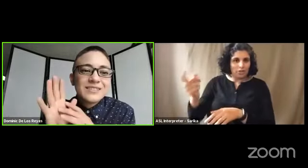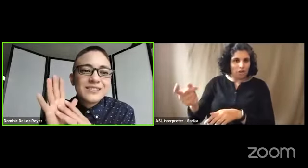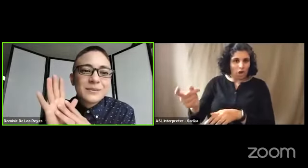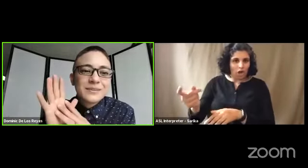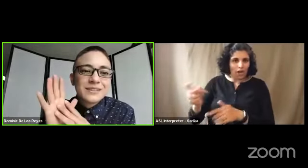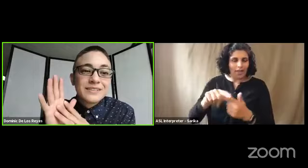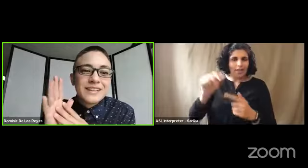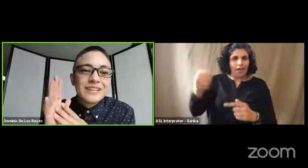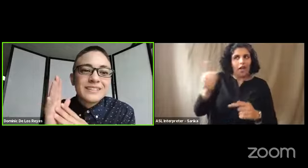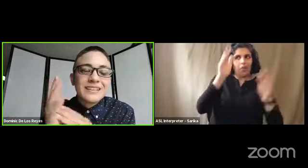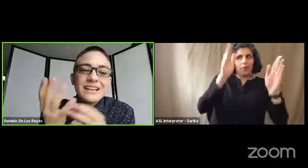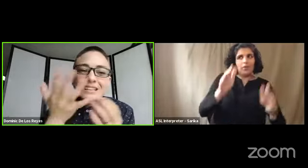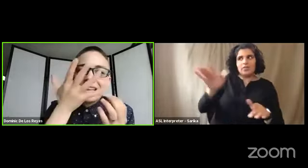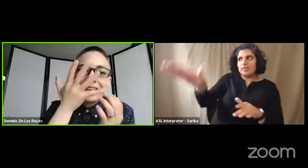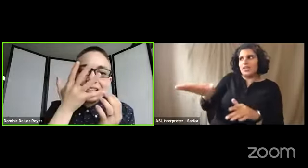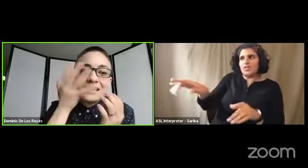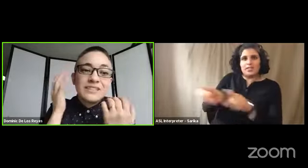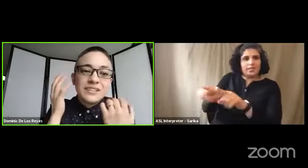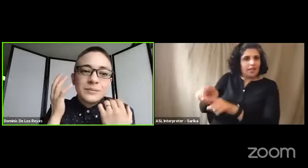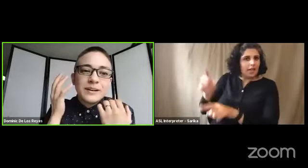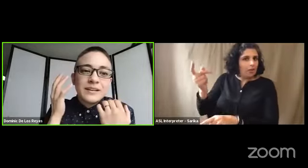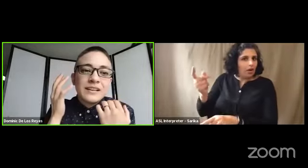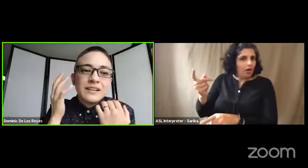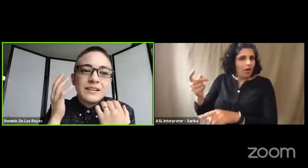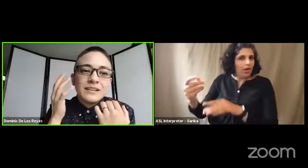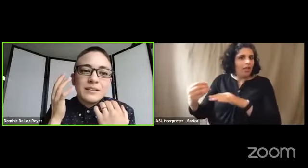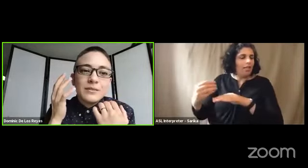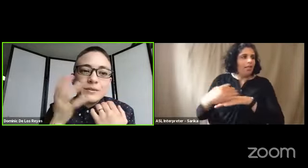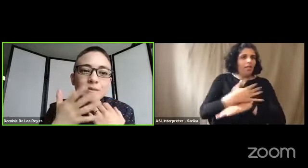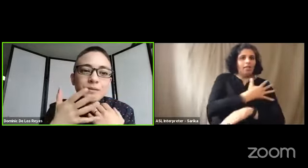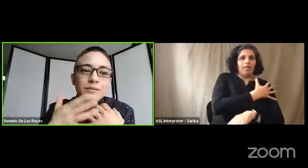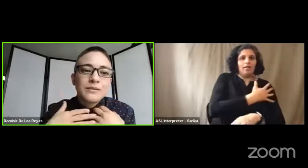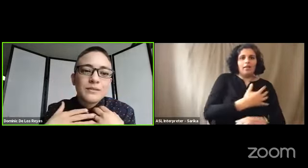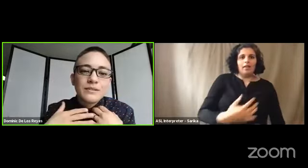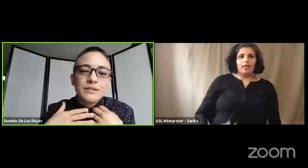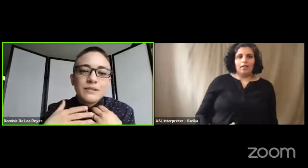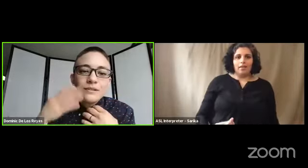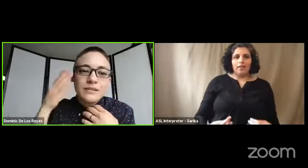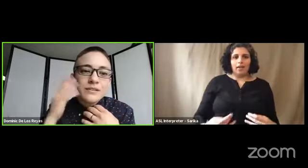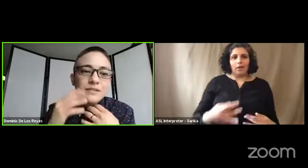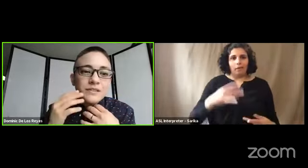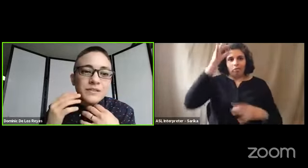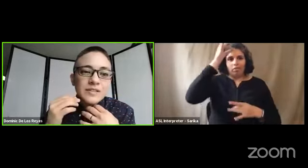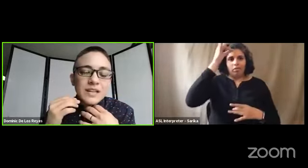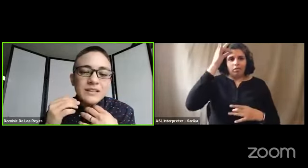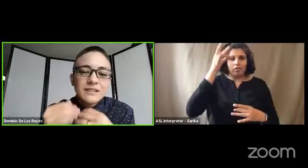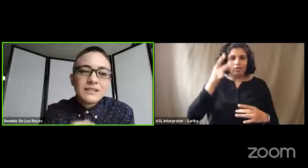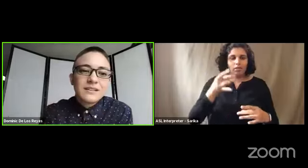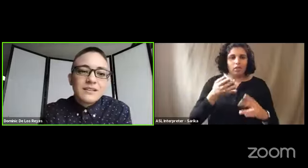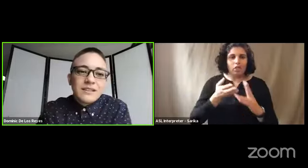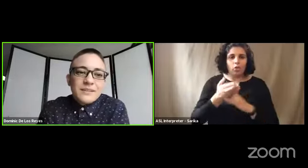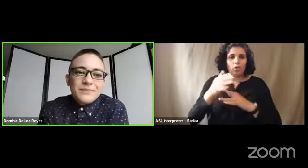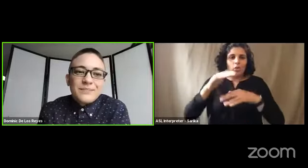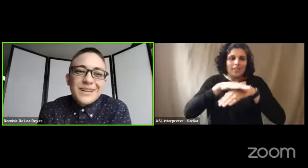droplets on their hand and then it gets into their body through the surface of their skin.